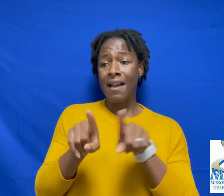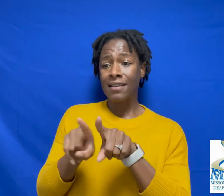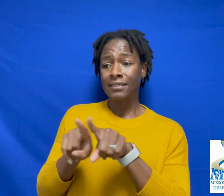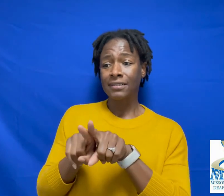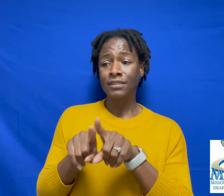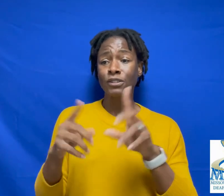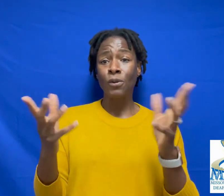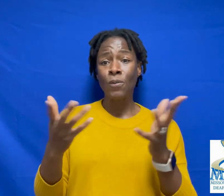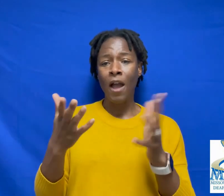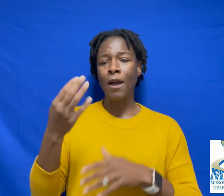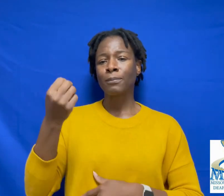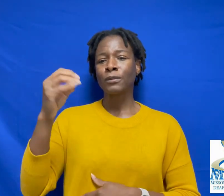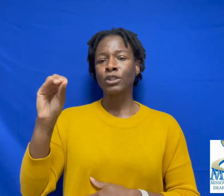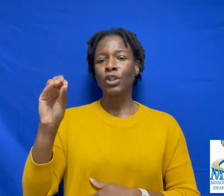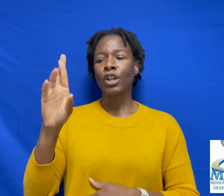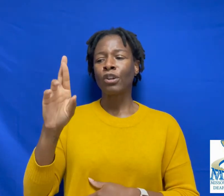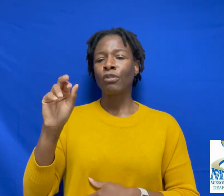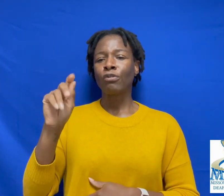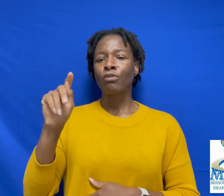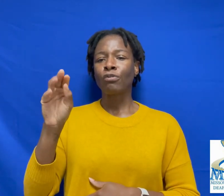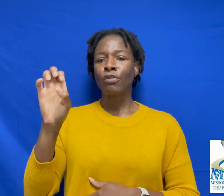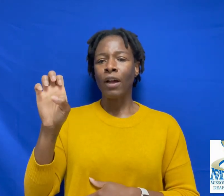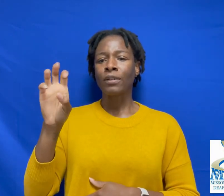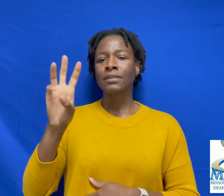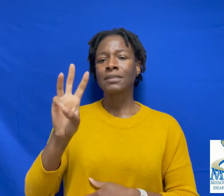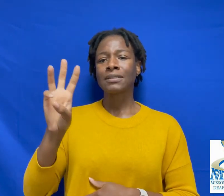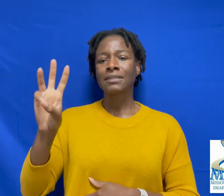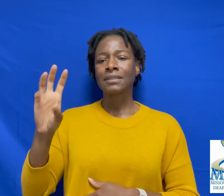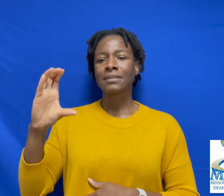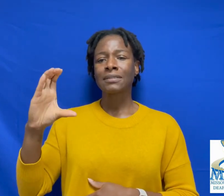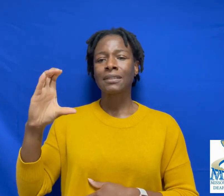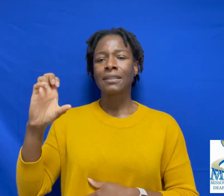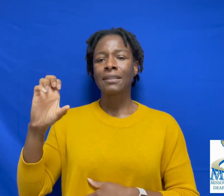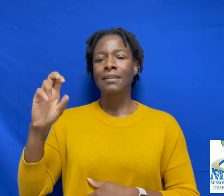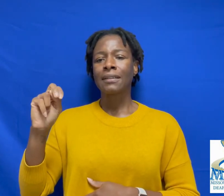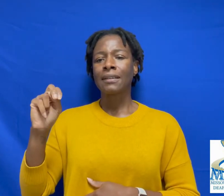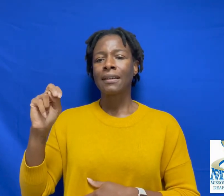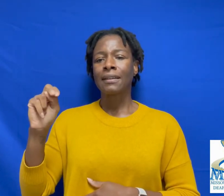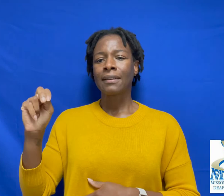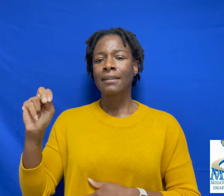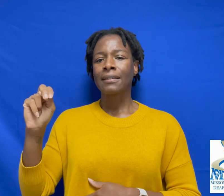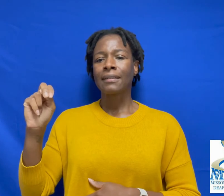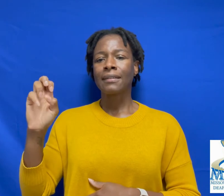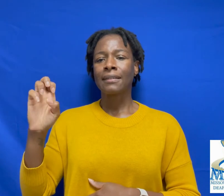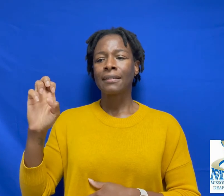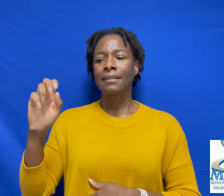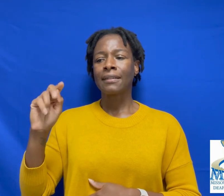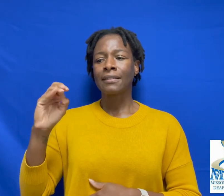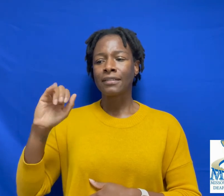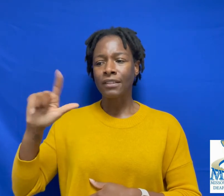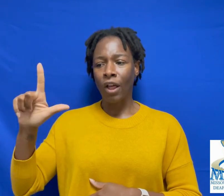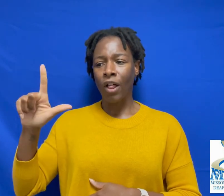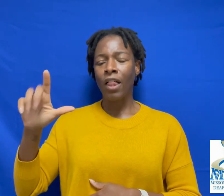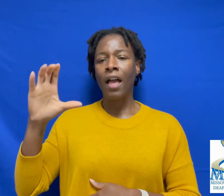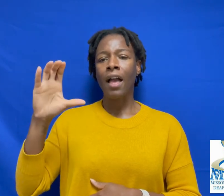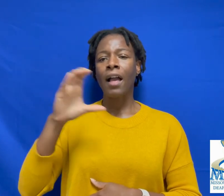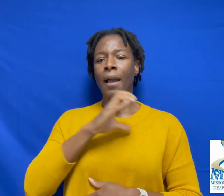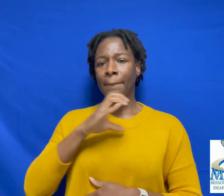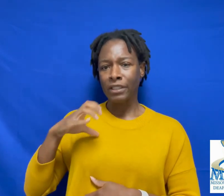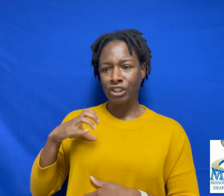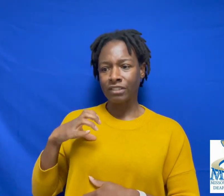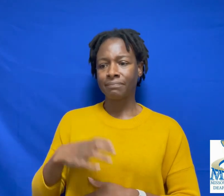Rebecca Rupard is appointed to the Missouri Route 66 Centennial Commission